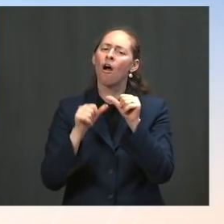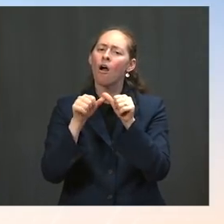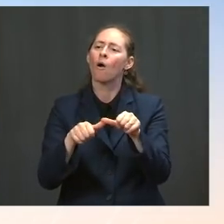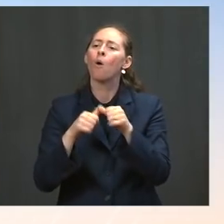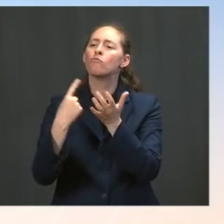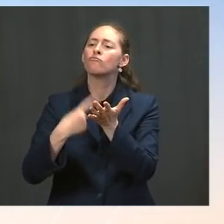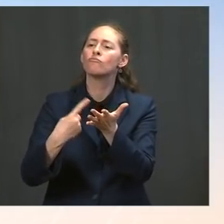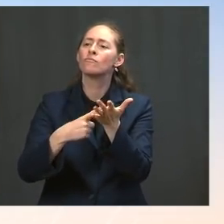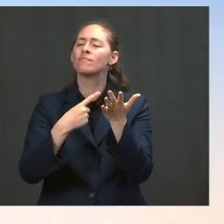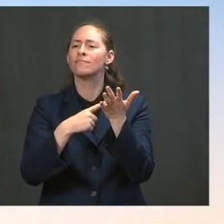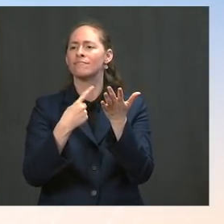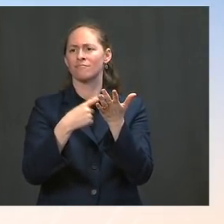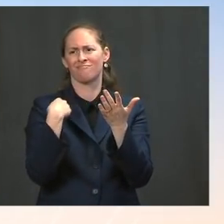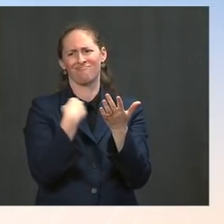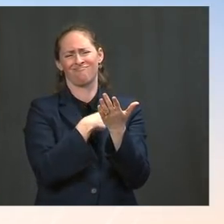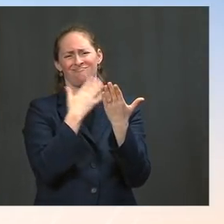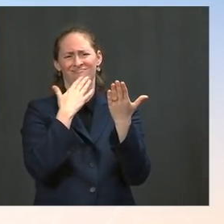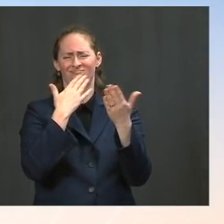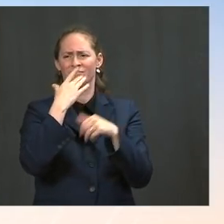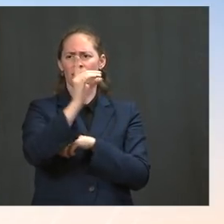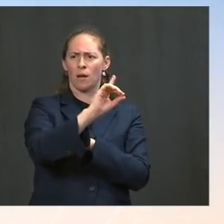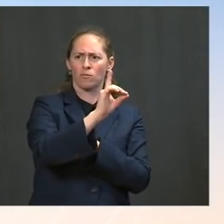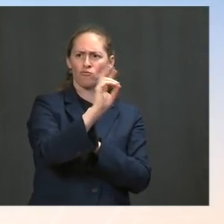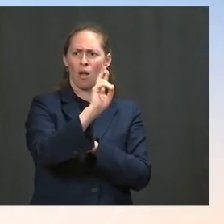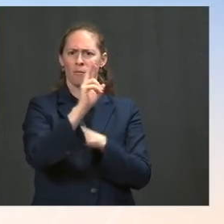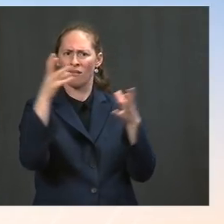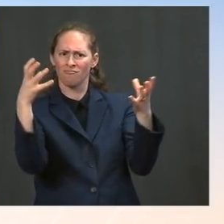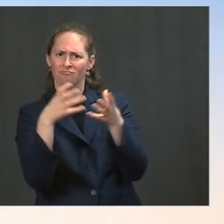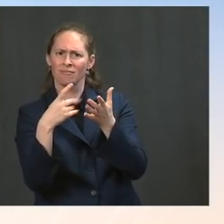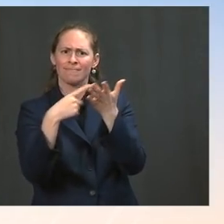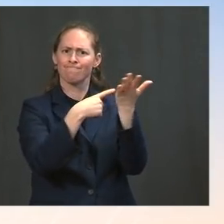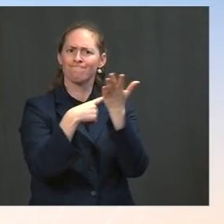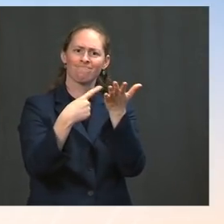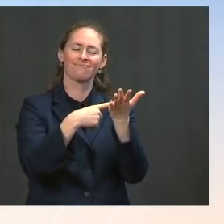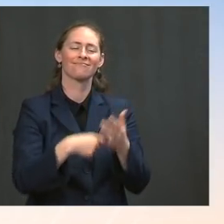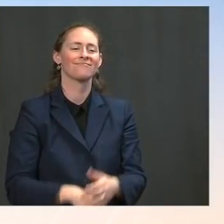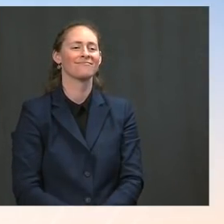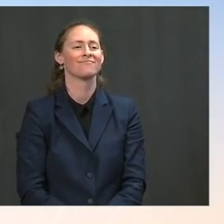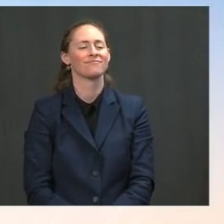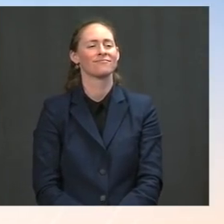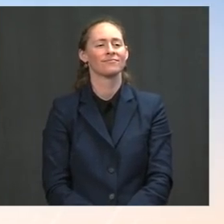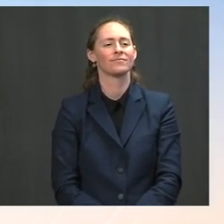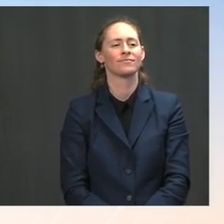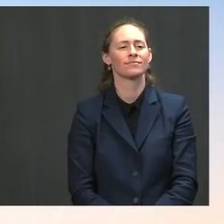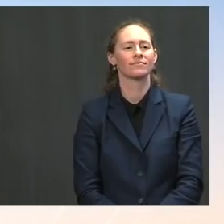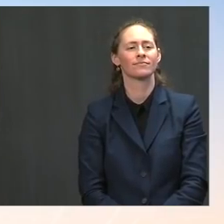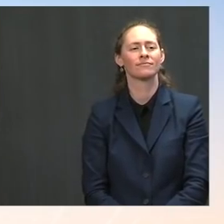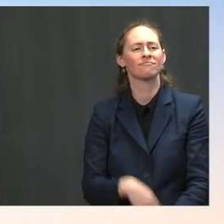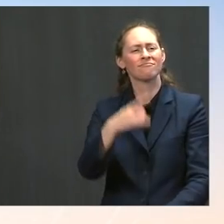in being a part of them. The Press: Thanks. >> Ms. Psaki: Go ahead. The Press: Can you -- Ms. Psaki: Okay, I think we got to go in a second but -- The Press: Can you elaborate what you mean when you say "regular testing"